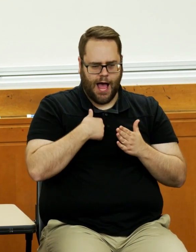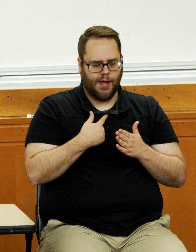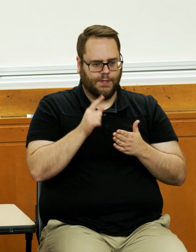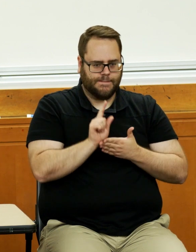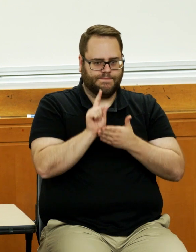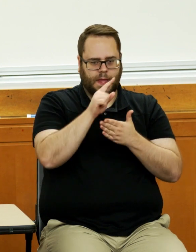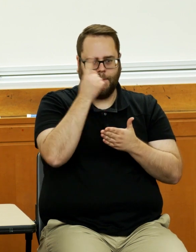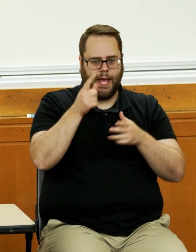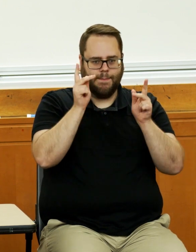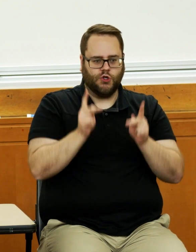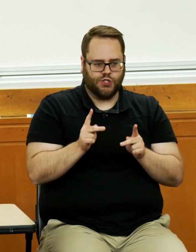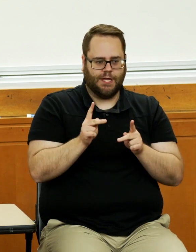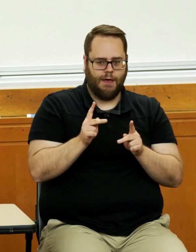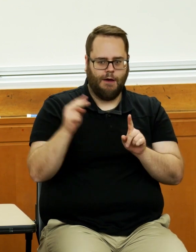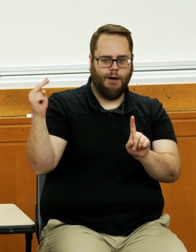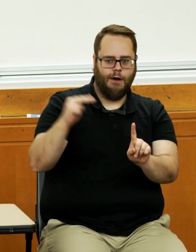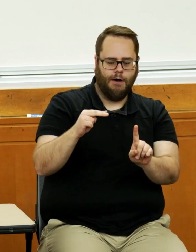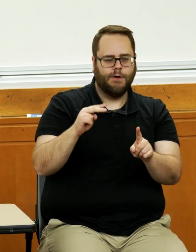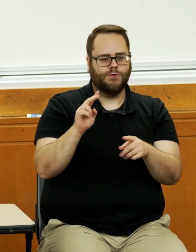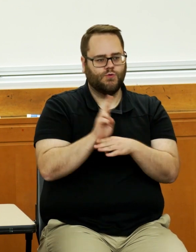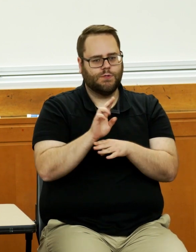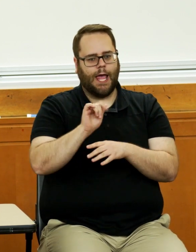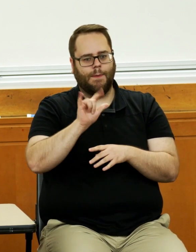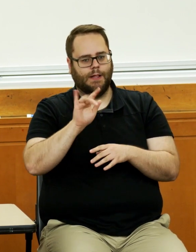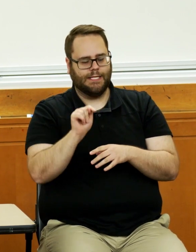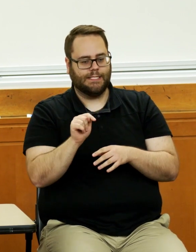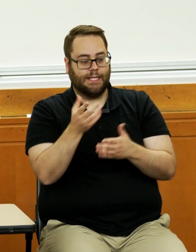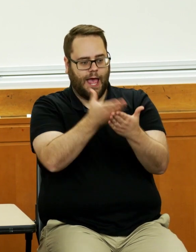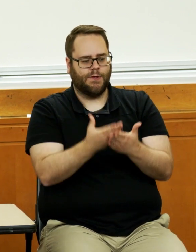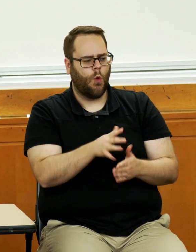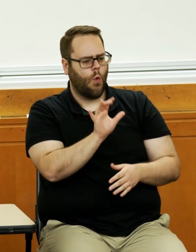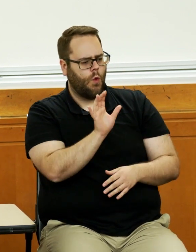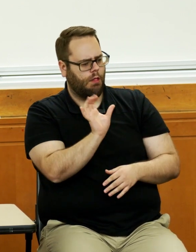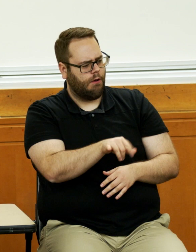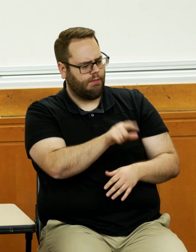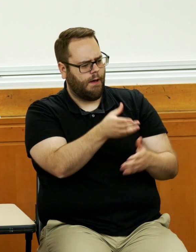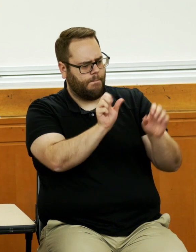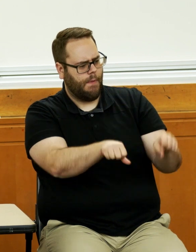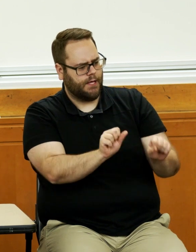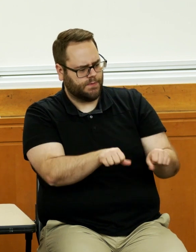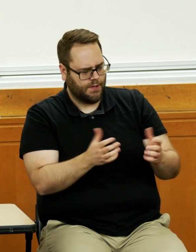being used as ableist evidence of possibility, while disabled people, and especially disabled